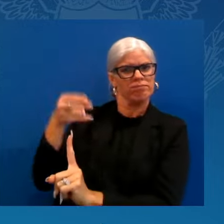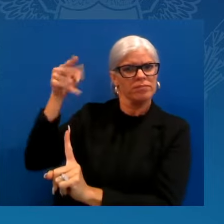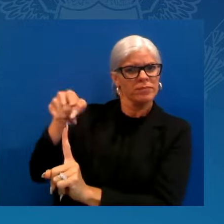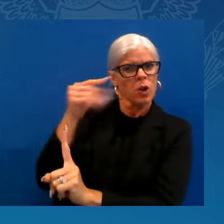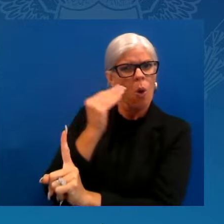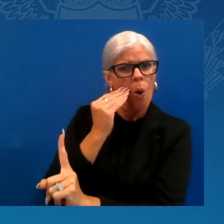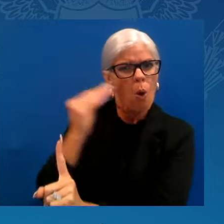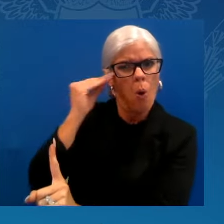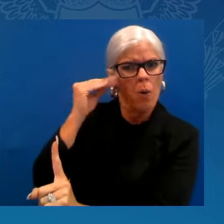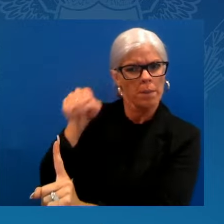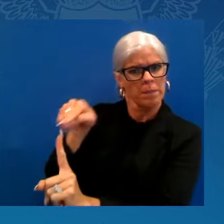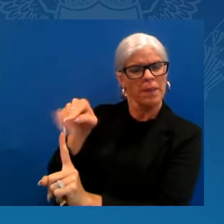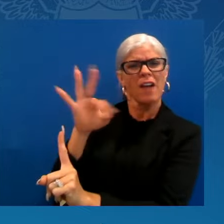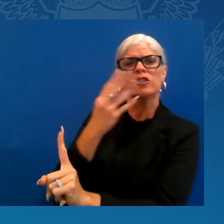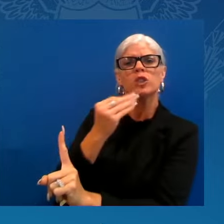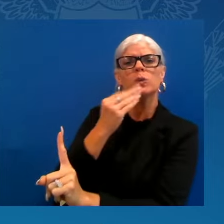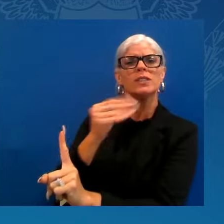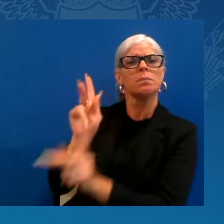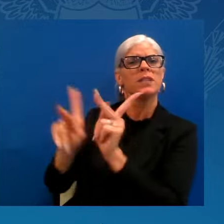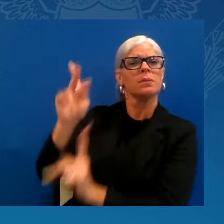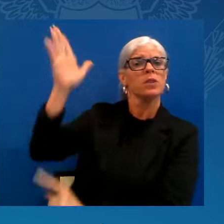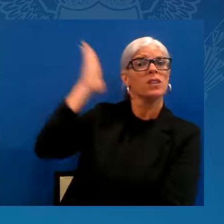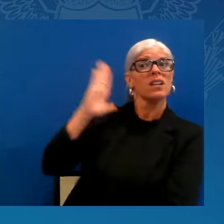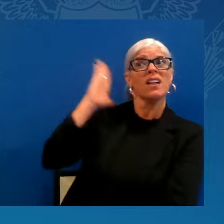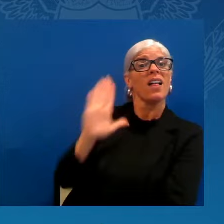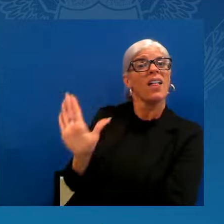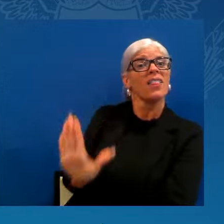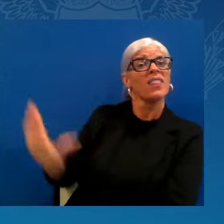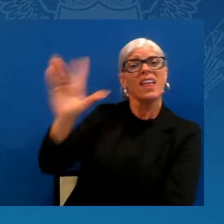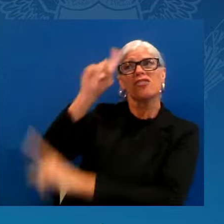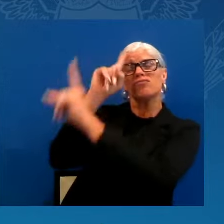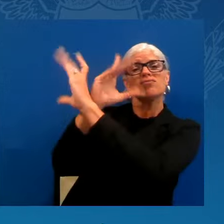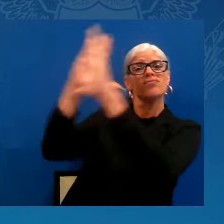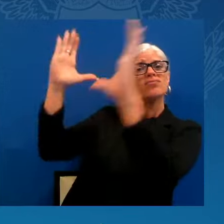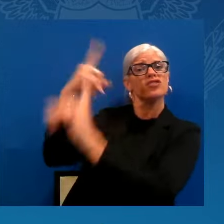A dream that lived in the hearts of generations of Jews.